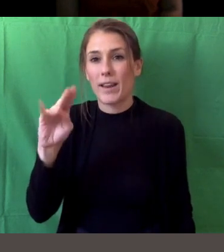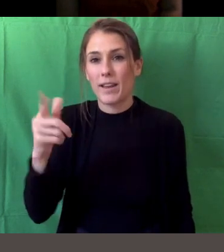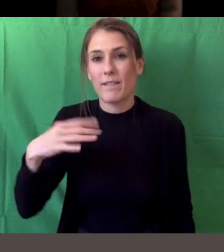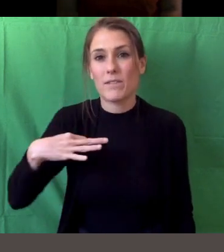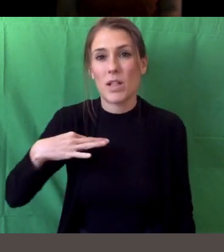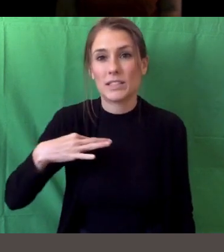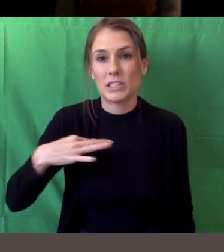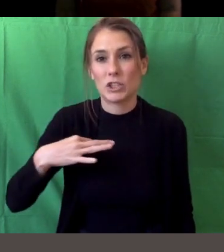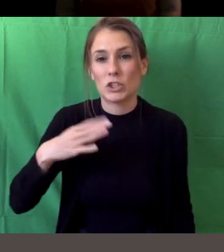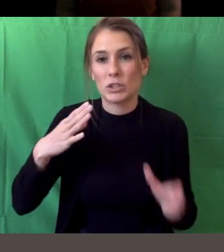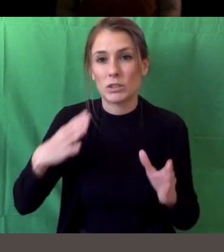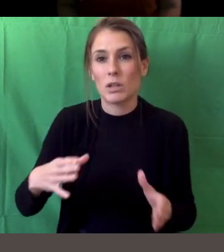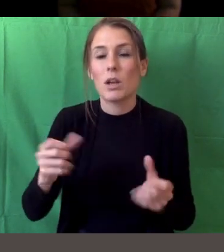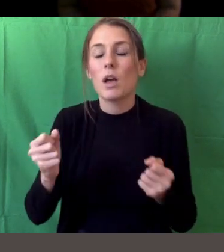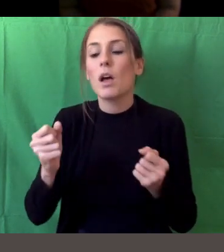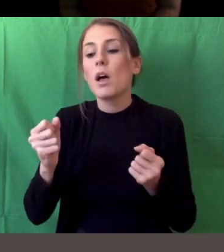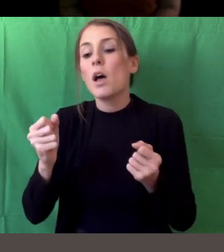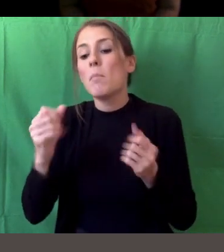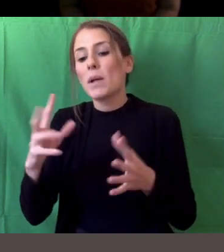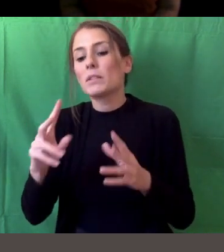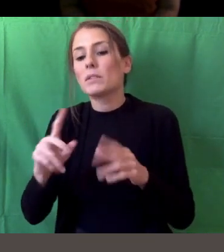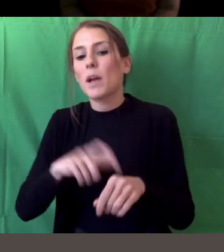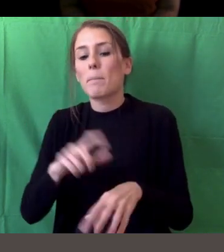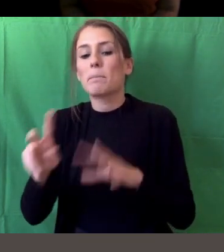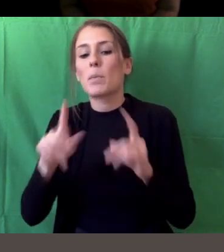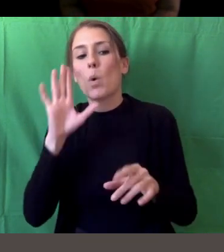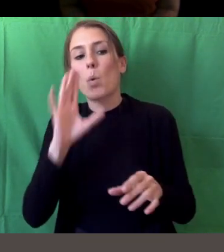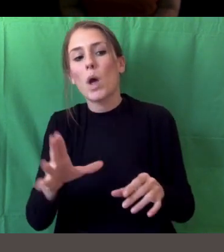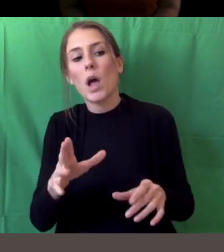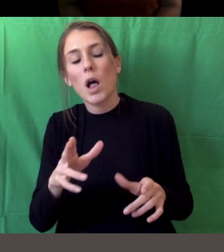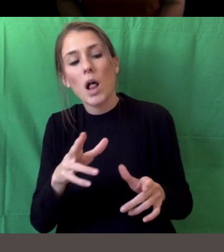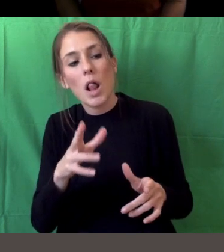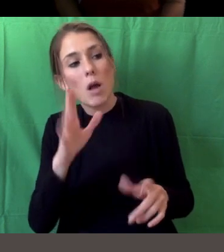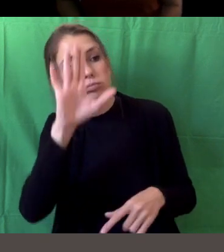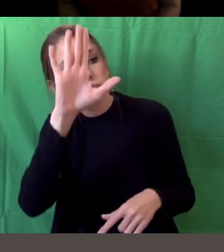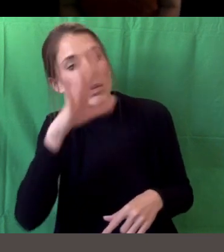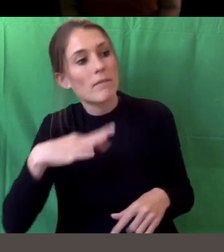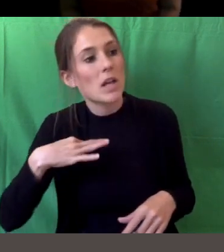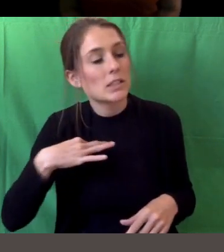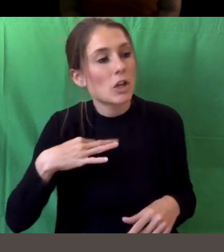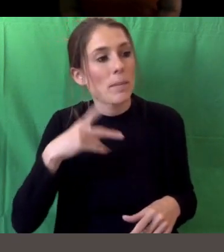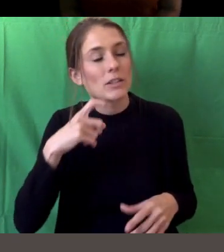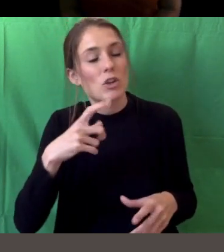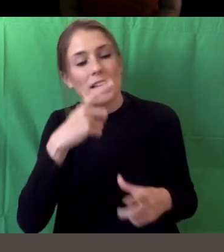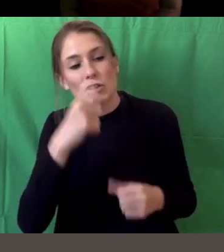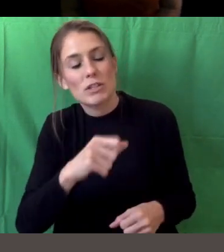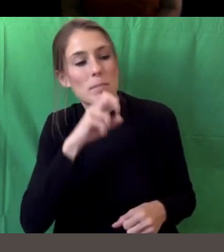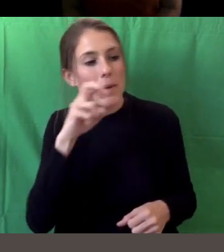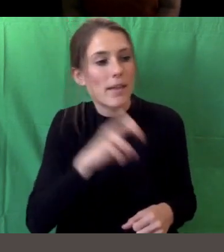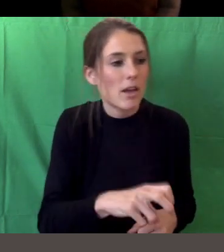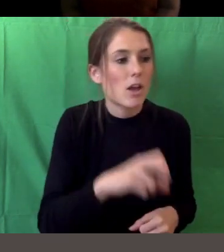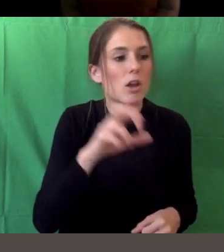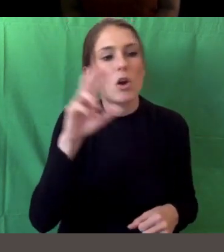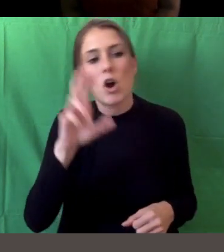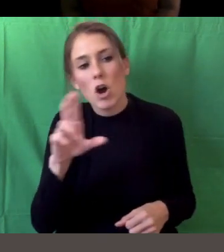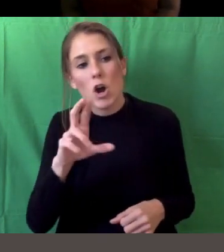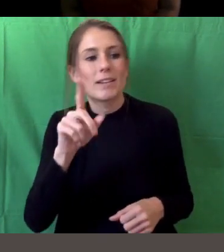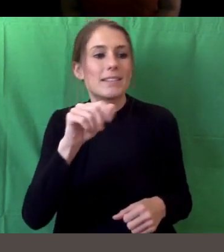A lot of times people, you know, reach out to volunteer because they're interested in the field such as Python or R data science.